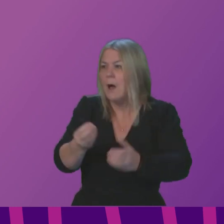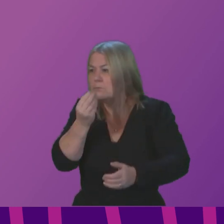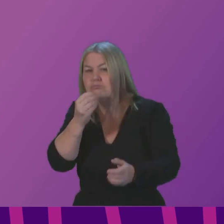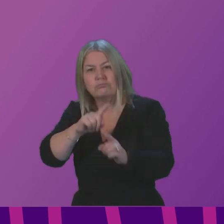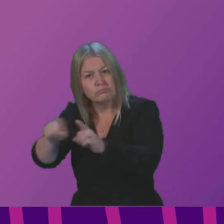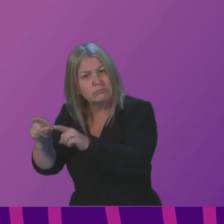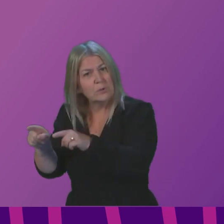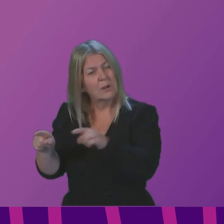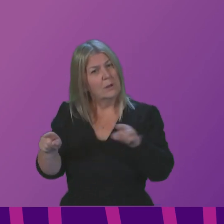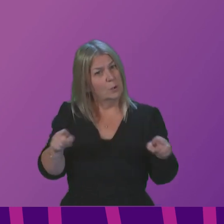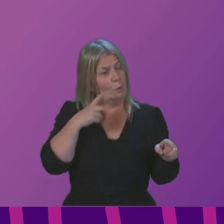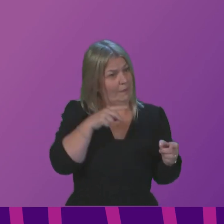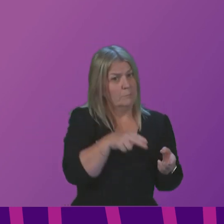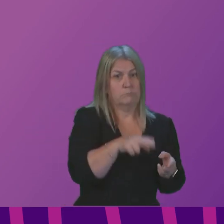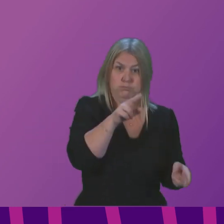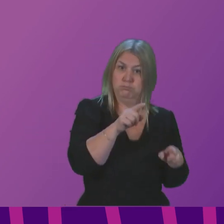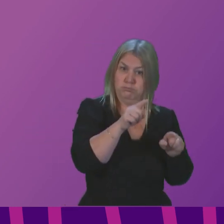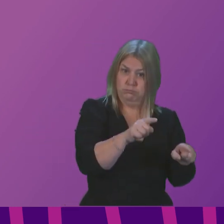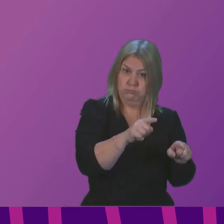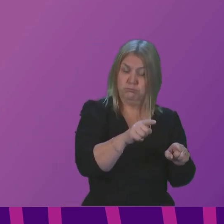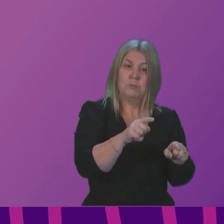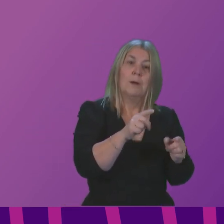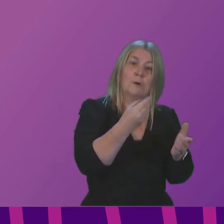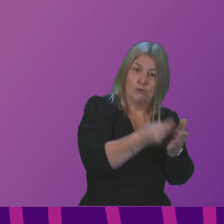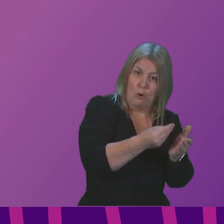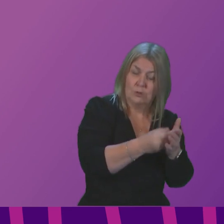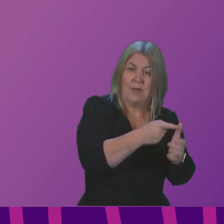also commit to setting up an external commission to consider when future increases should occur